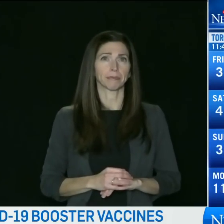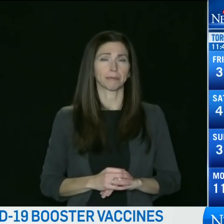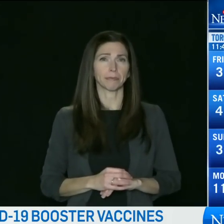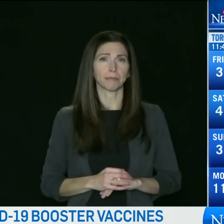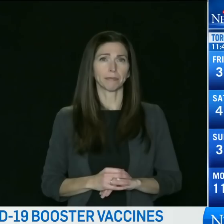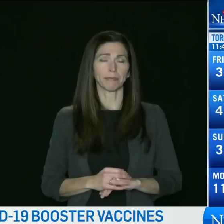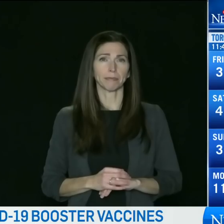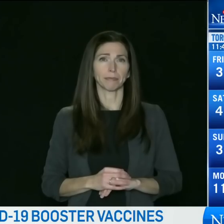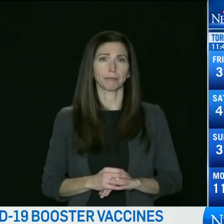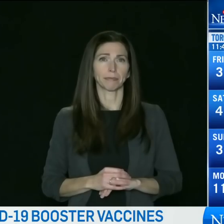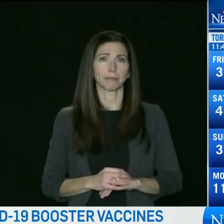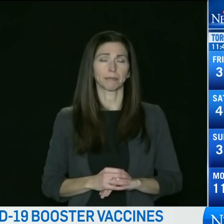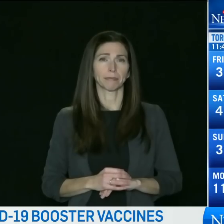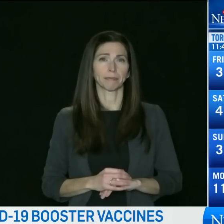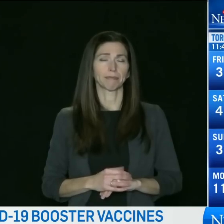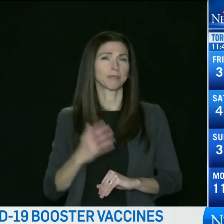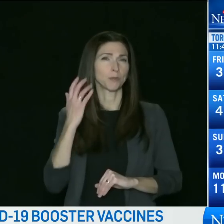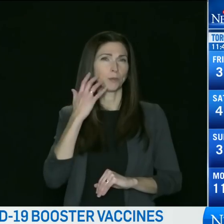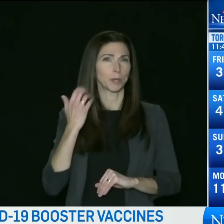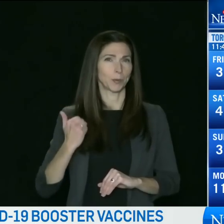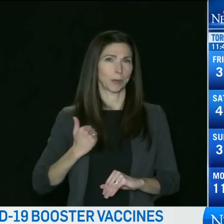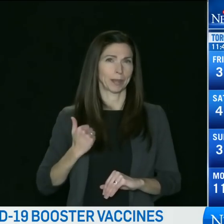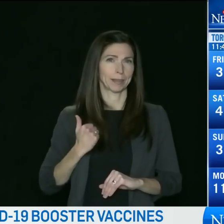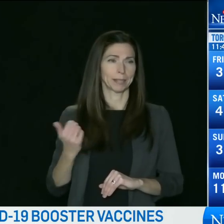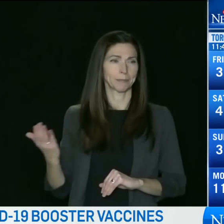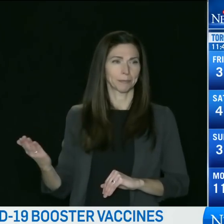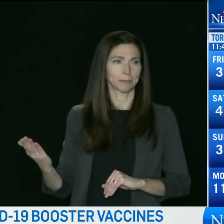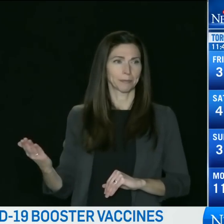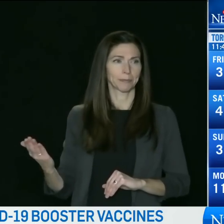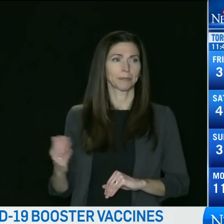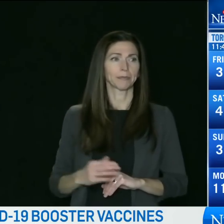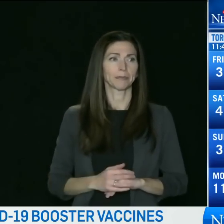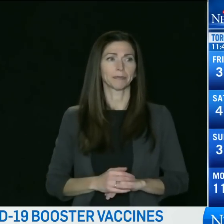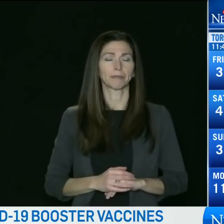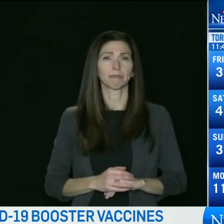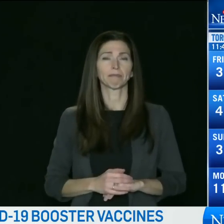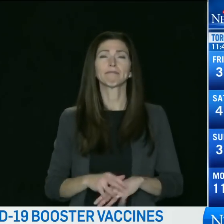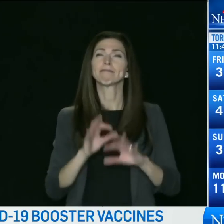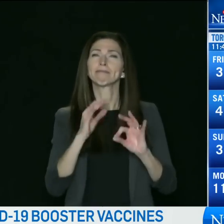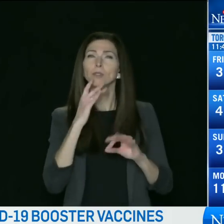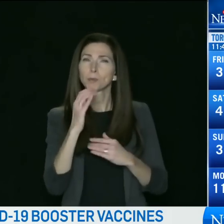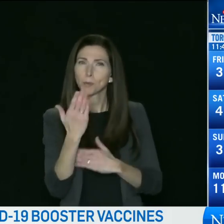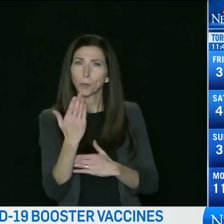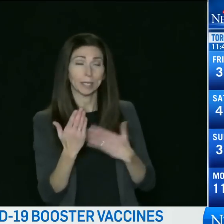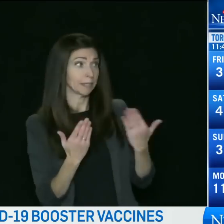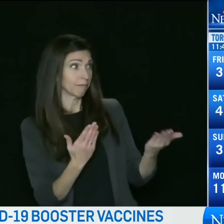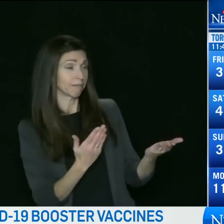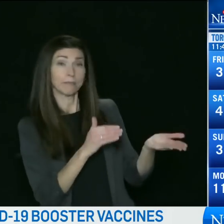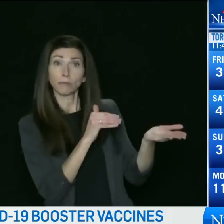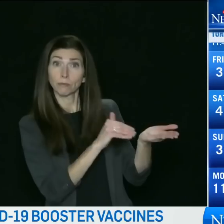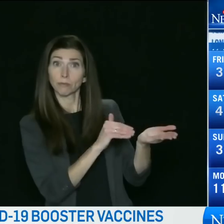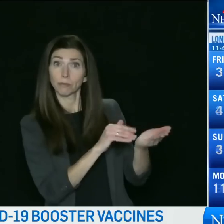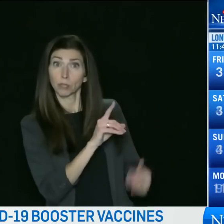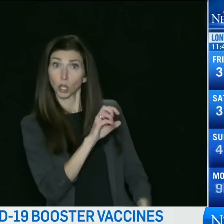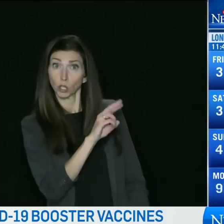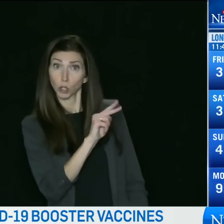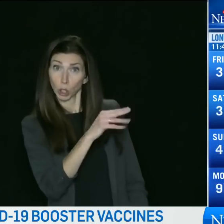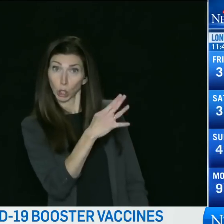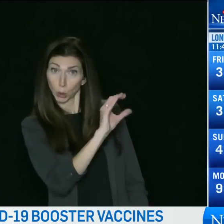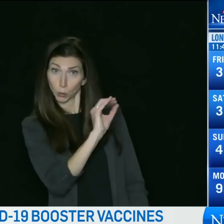OPERATOR, NEXT QUESTION, PLEASE. NEXT QUESTION, LOUIS BLOUIN,